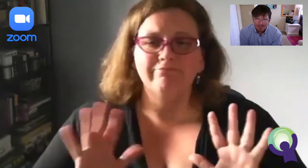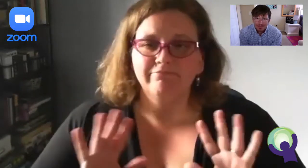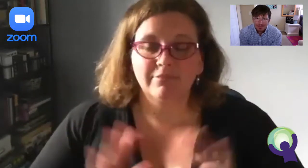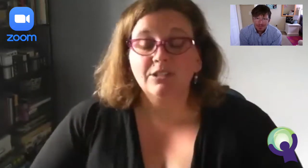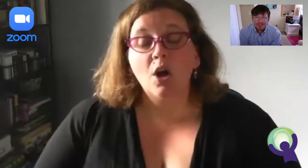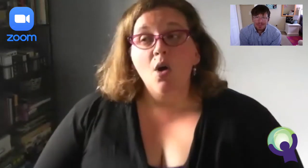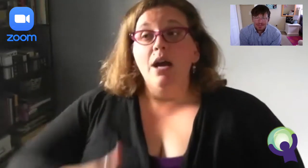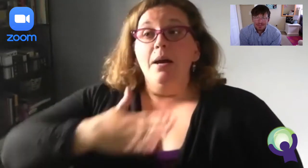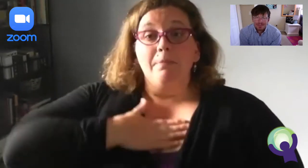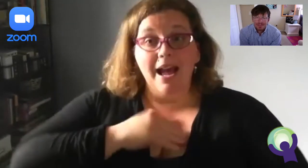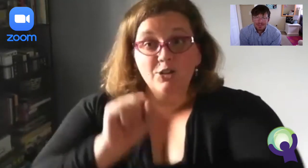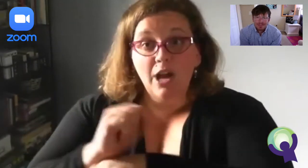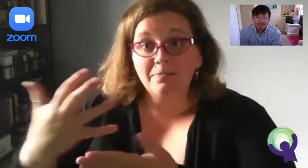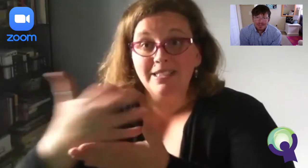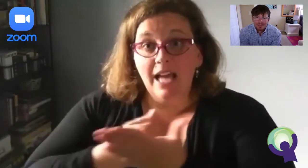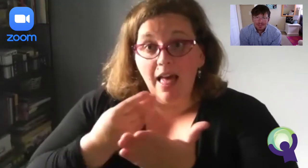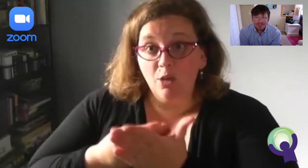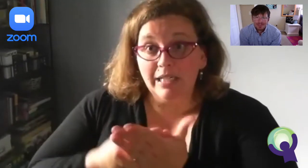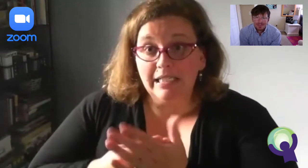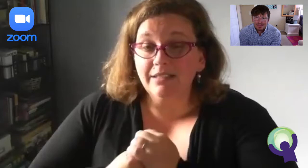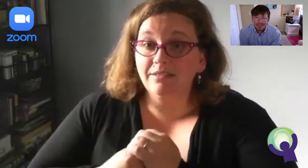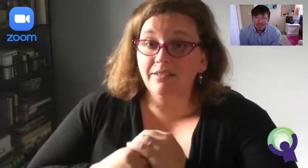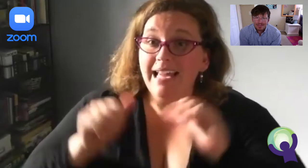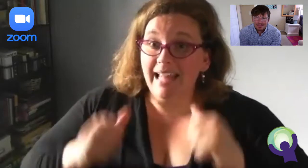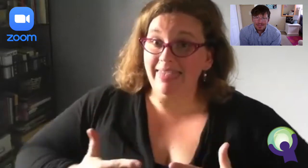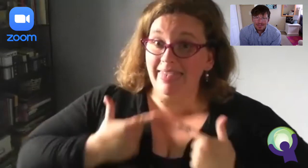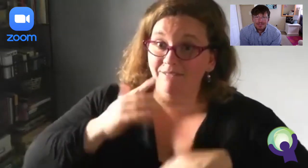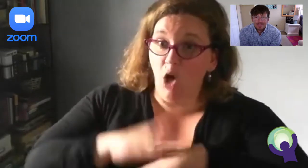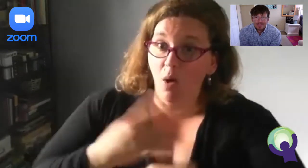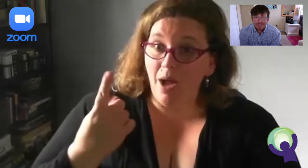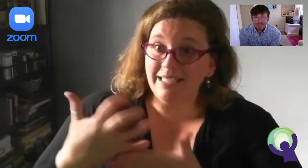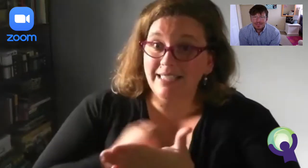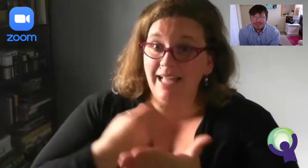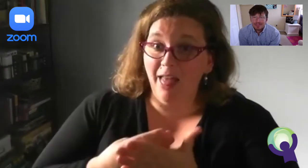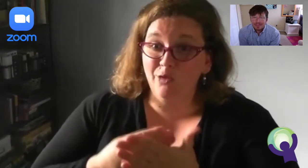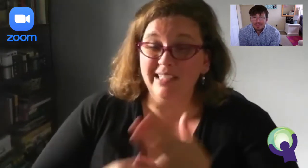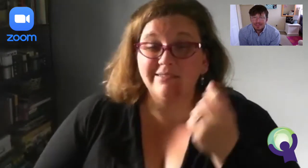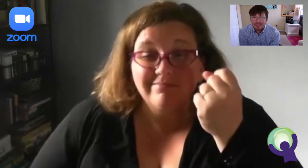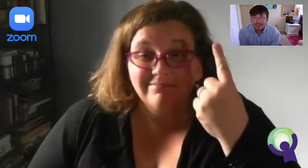be broke all the time. So with my income now, I can live on one